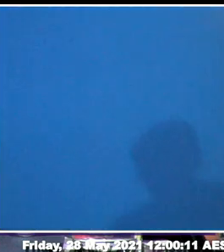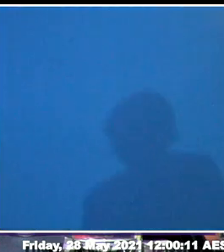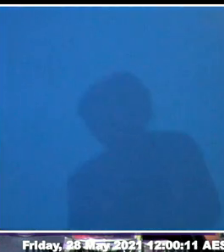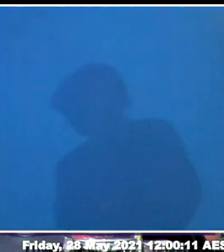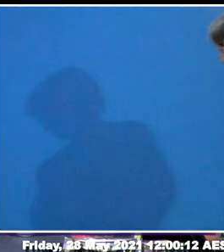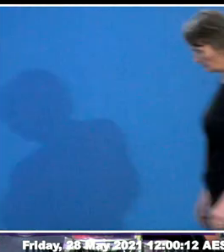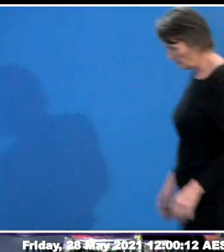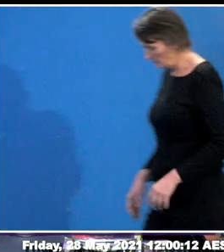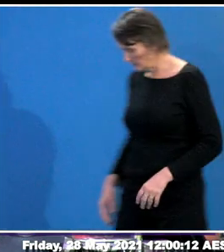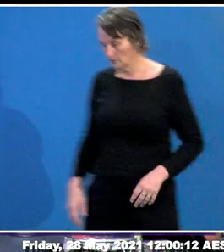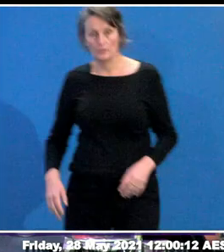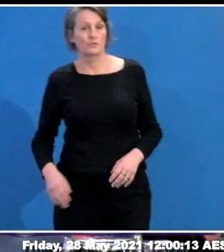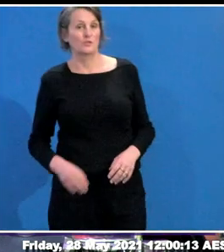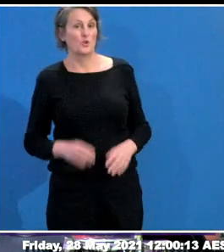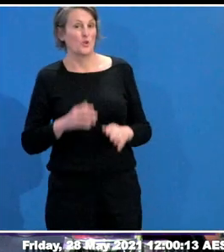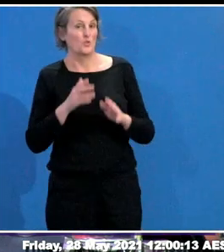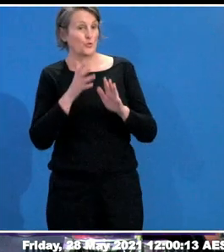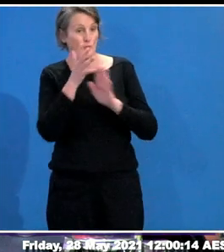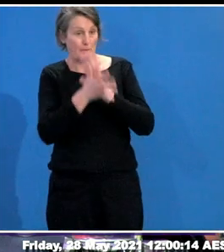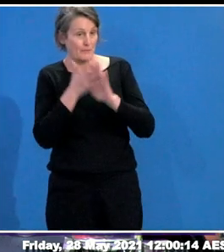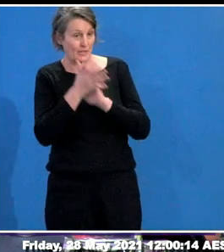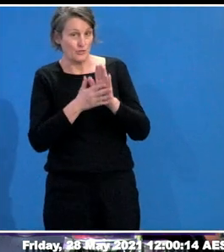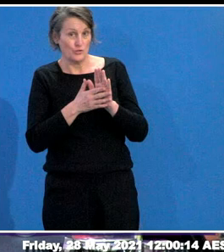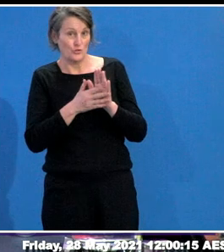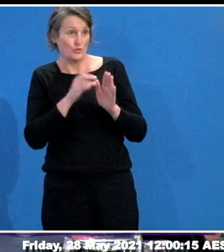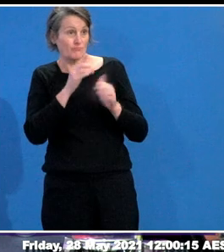Well, they can be --- I'm not suggesting in this particular